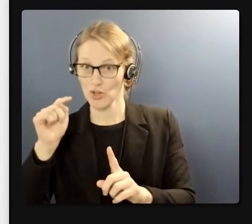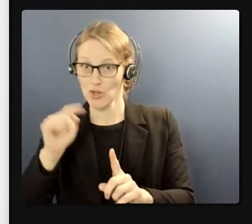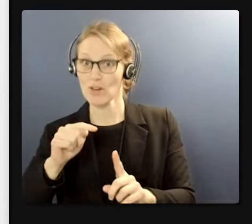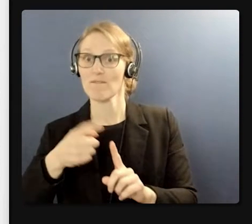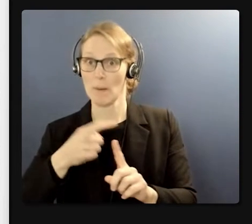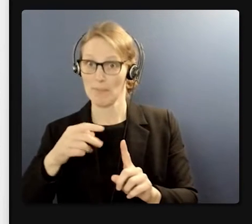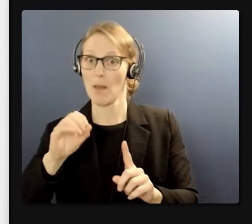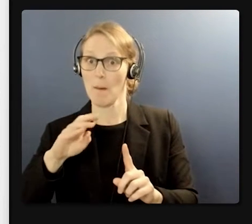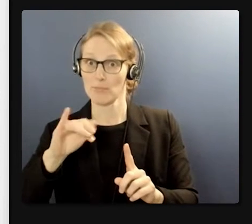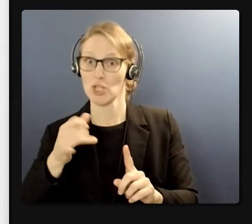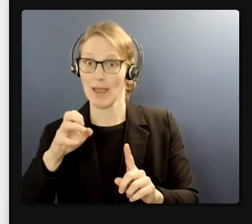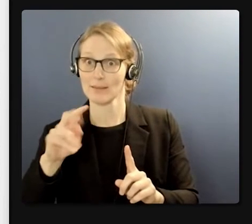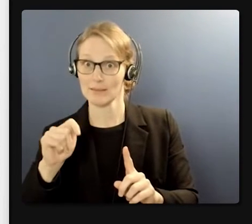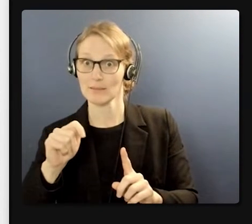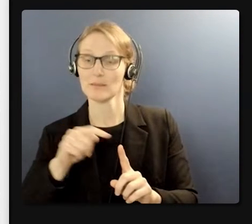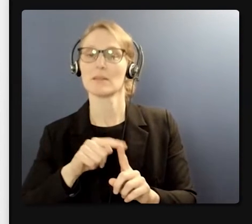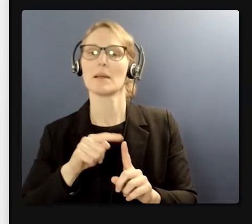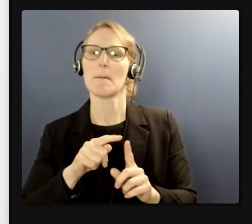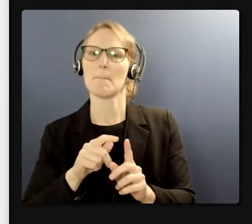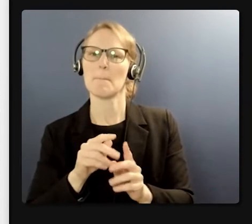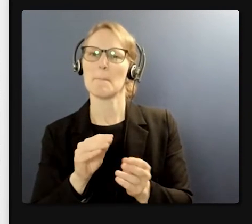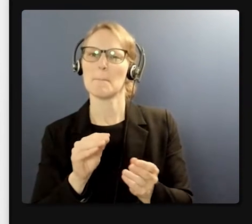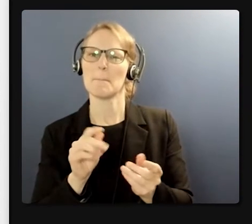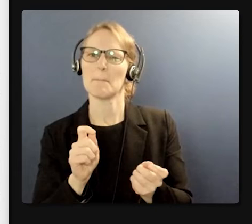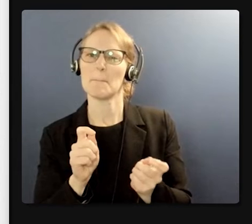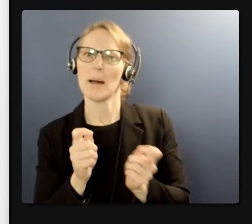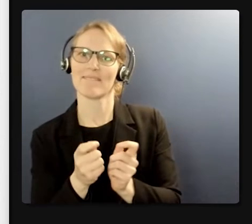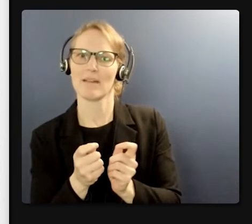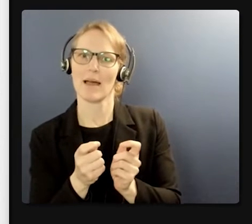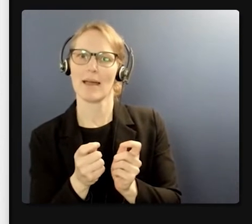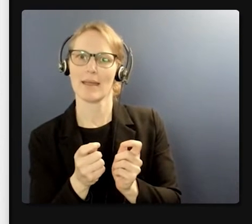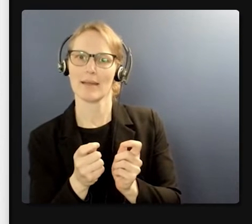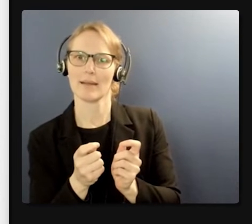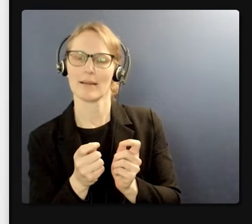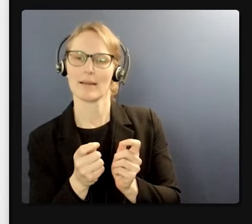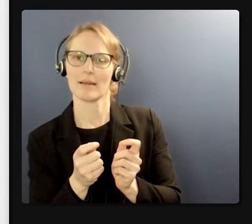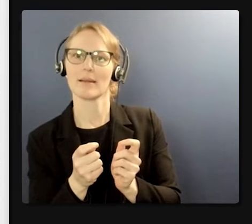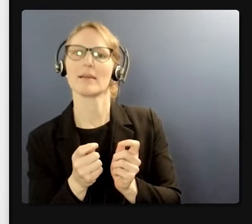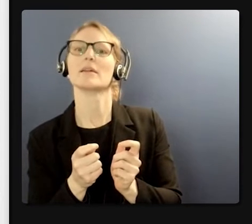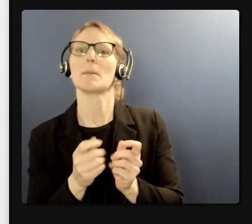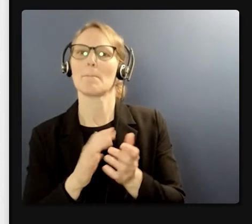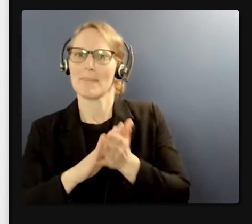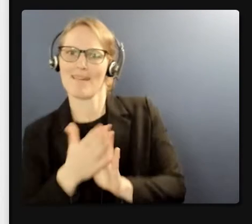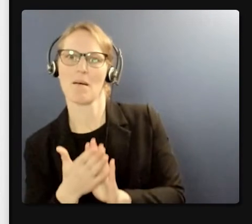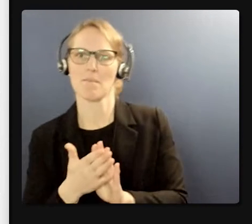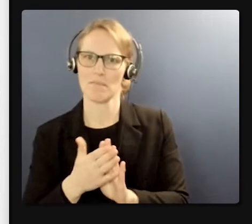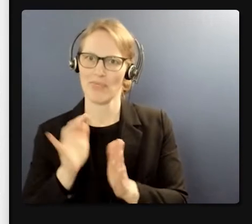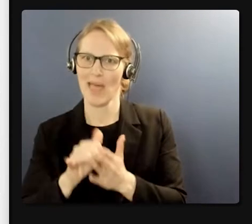and just modify that to the color that's coming in. And basically that's it.